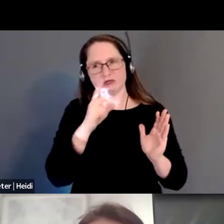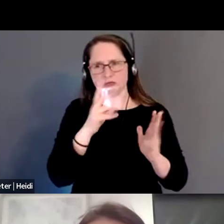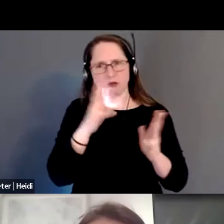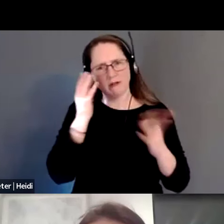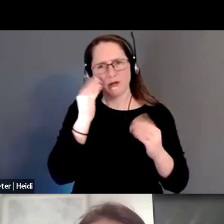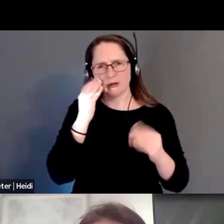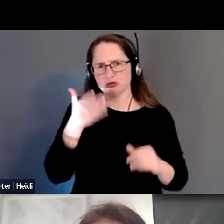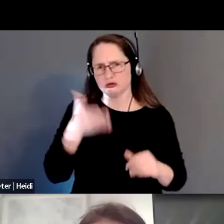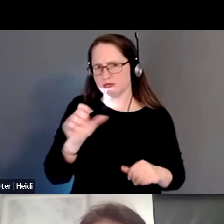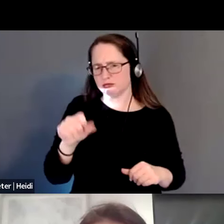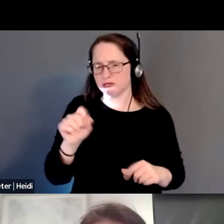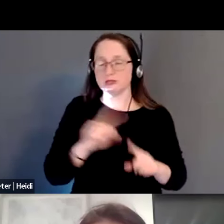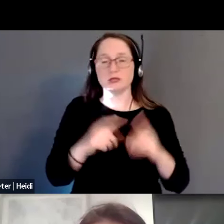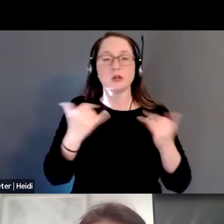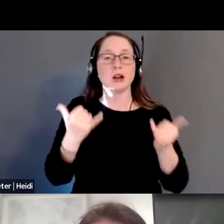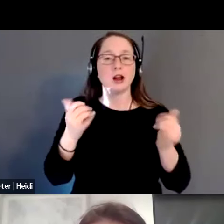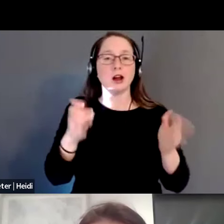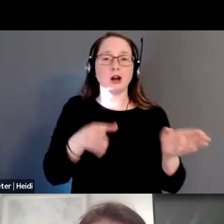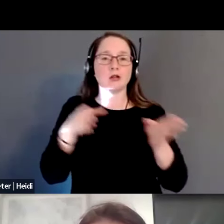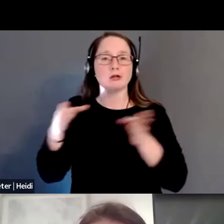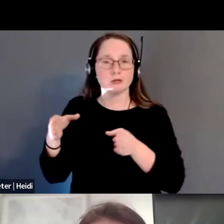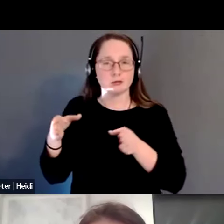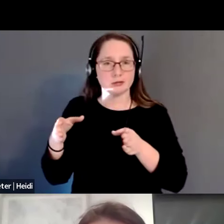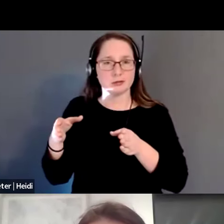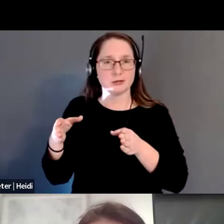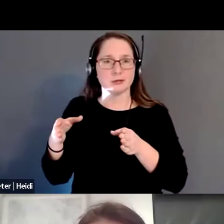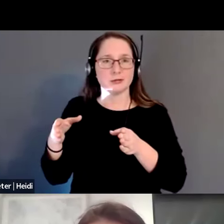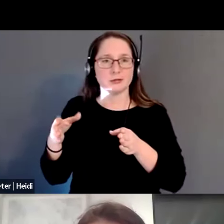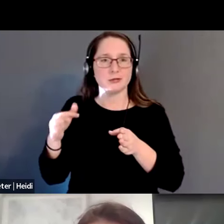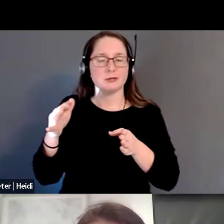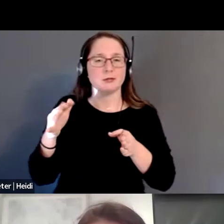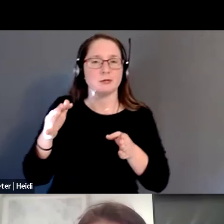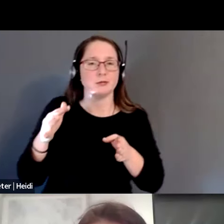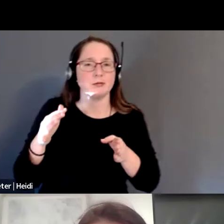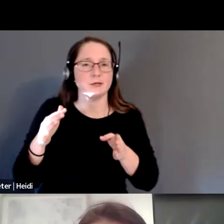But now let's go into the live demo.